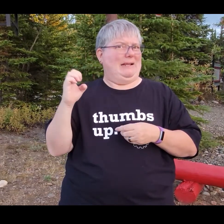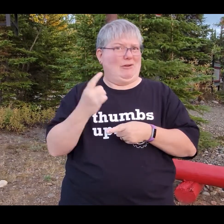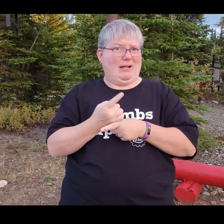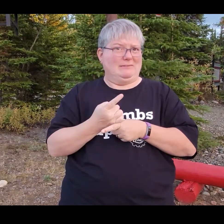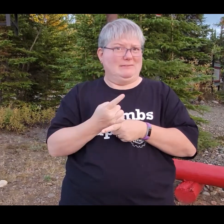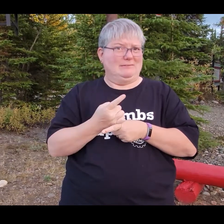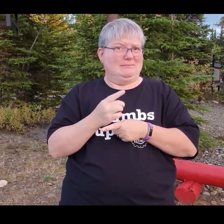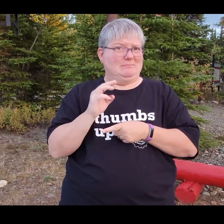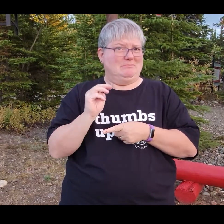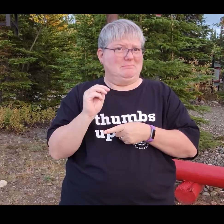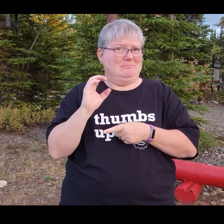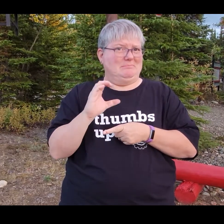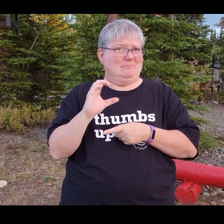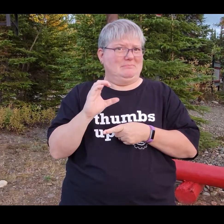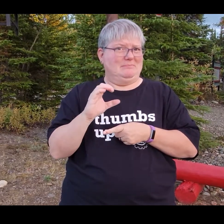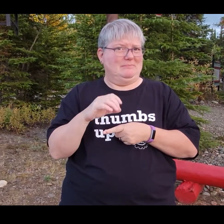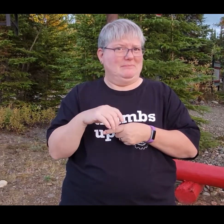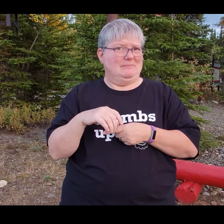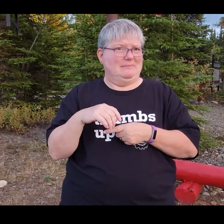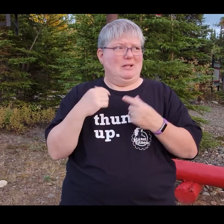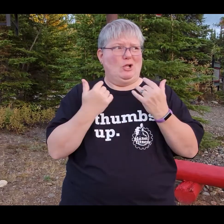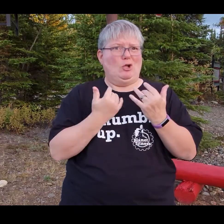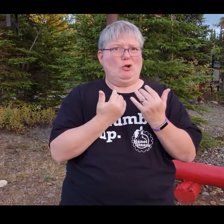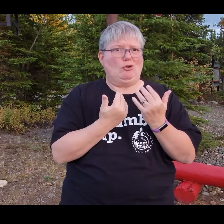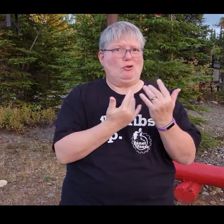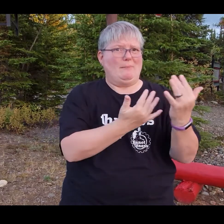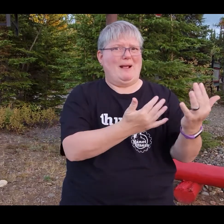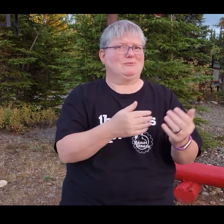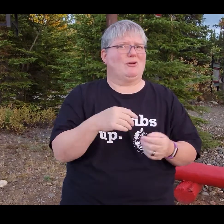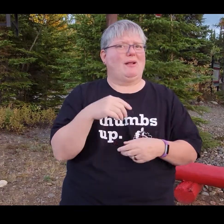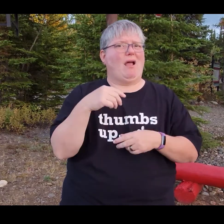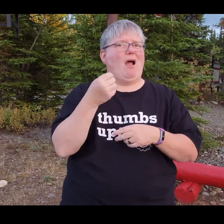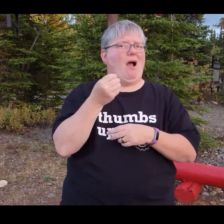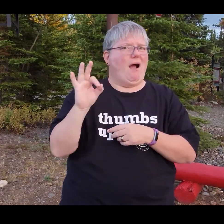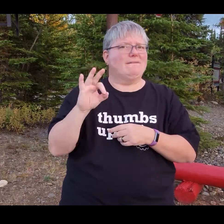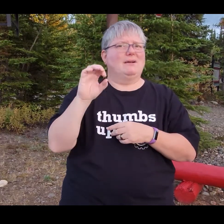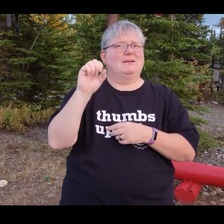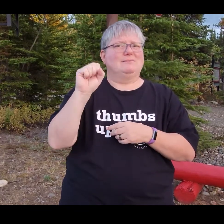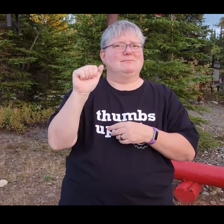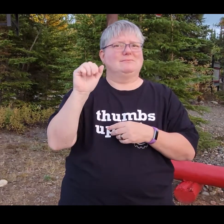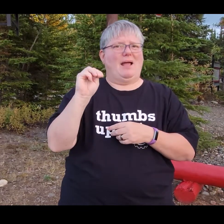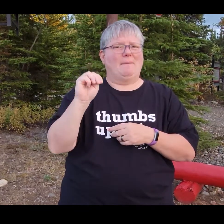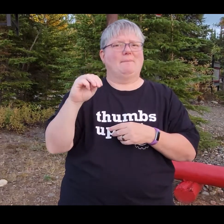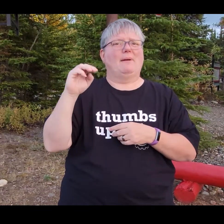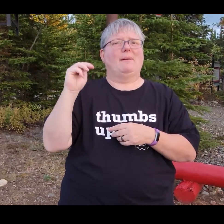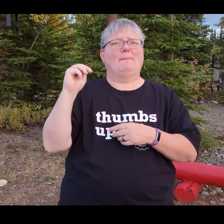Is that right? [Summer] The cremation of Sam McGee. [Amy] The cremation of Sam McGee.